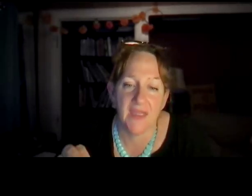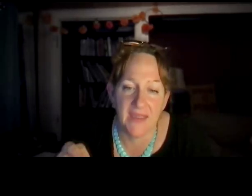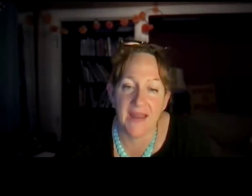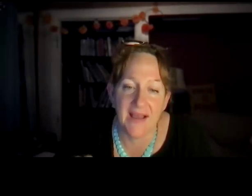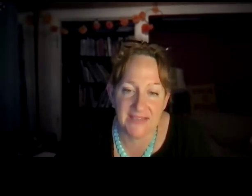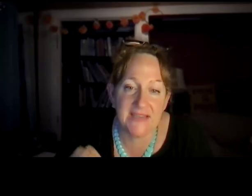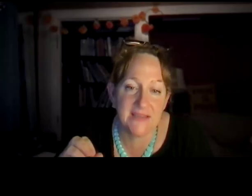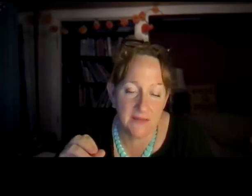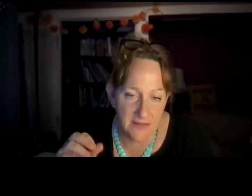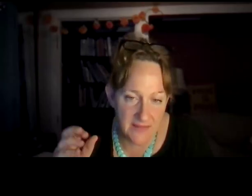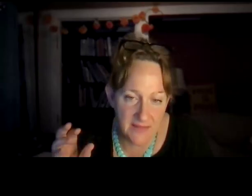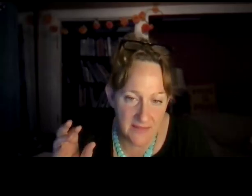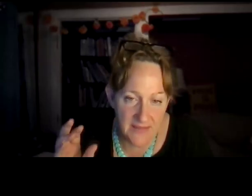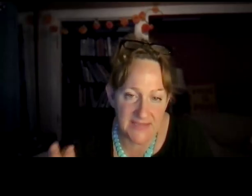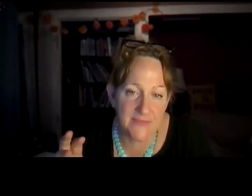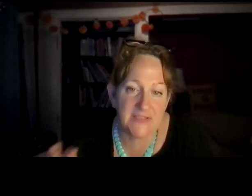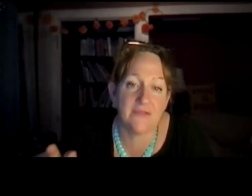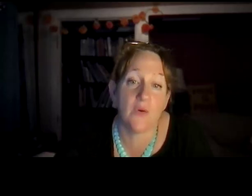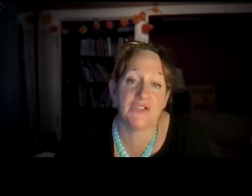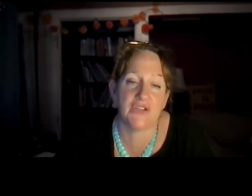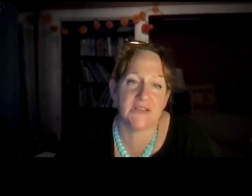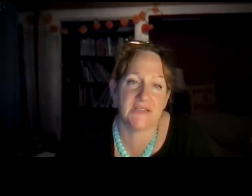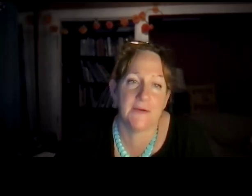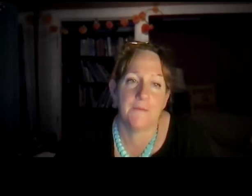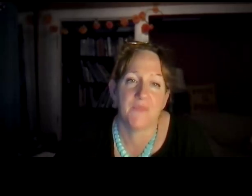Meriah: in asking Meriah: the same set of questions.